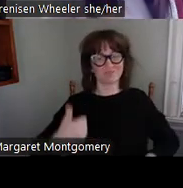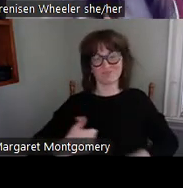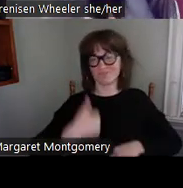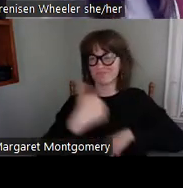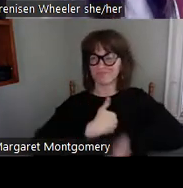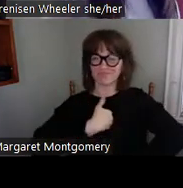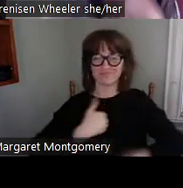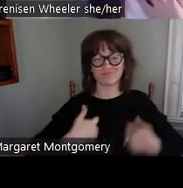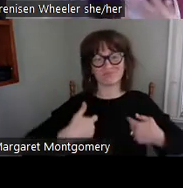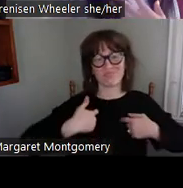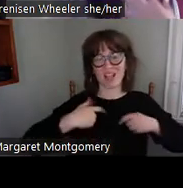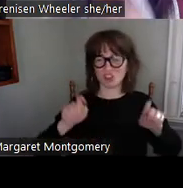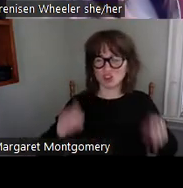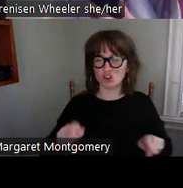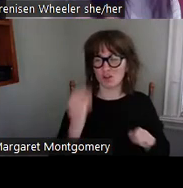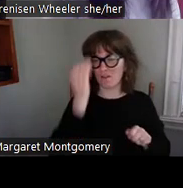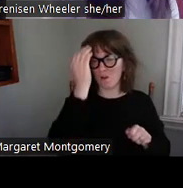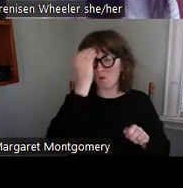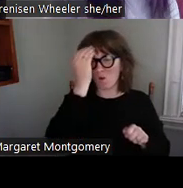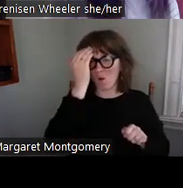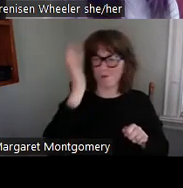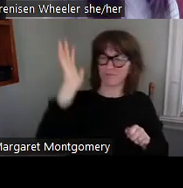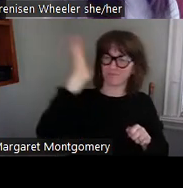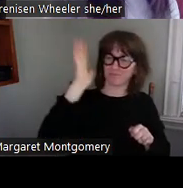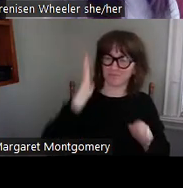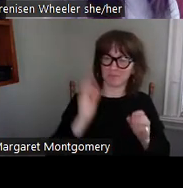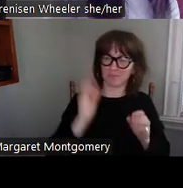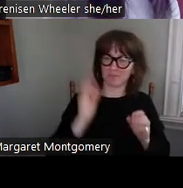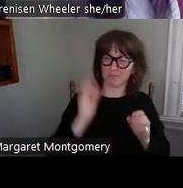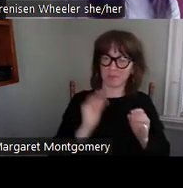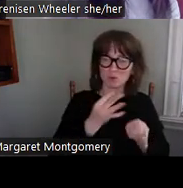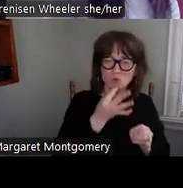12:36:35 They should have known better. They never that they'd be in the situation, and